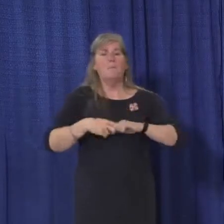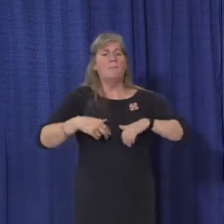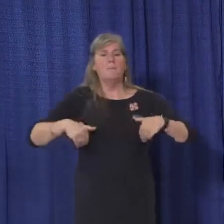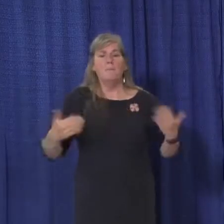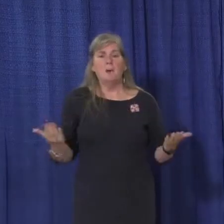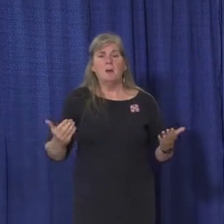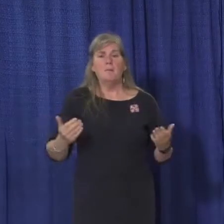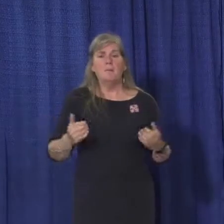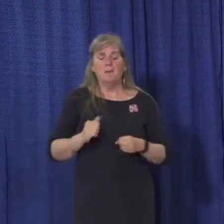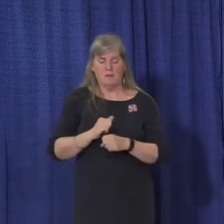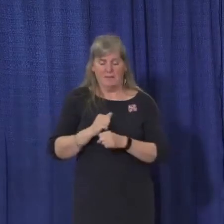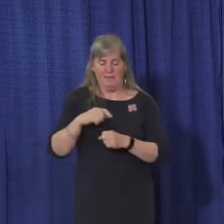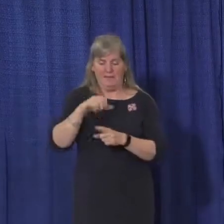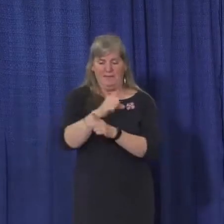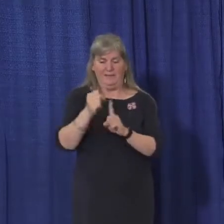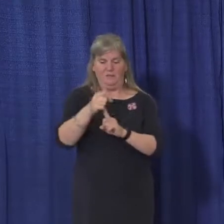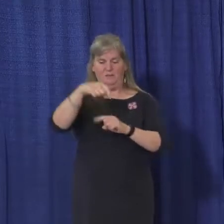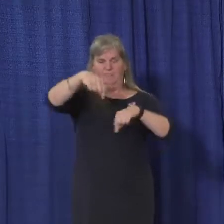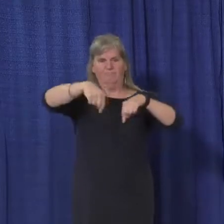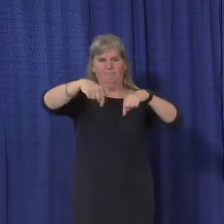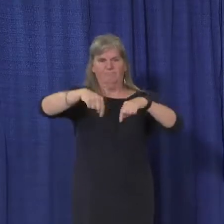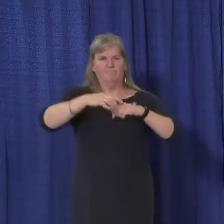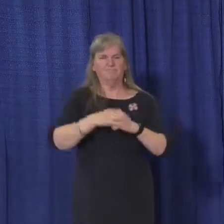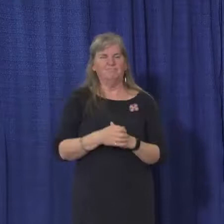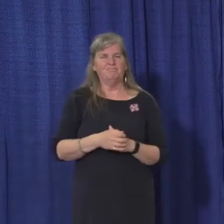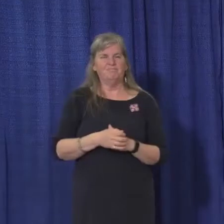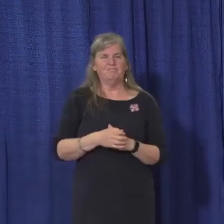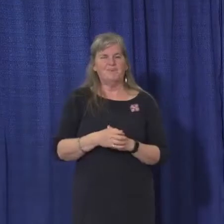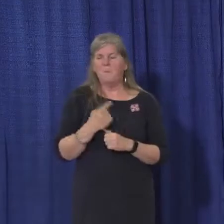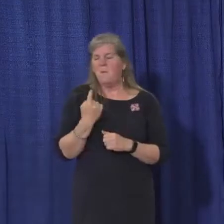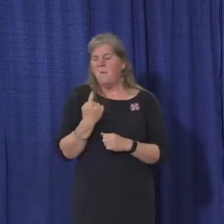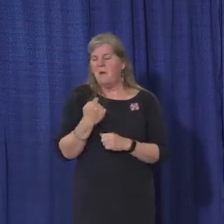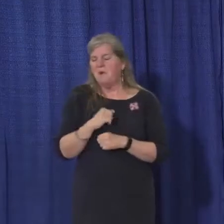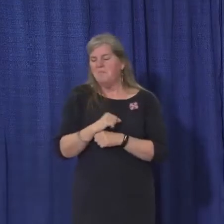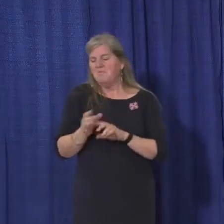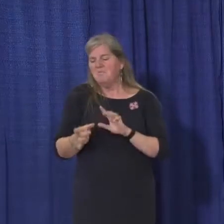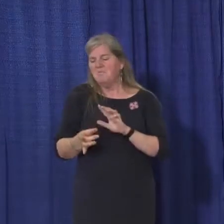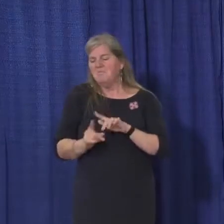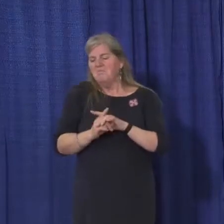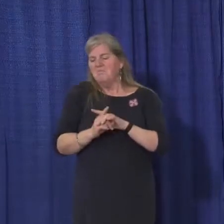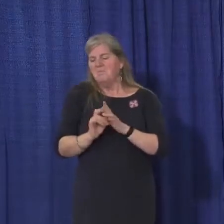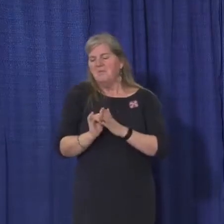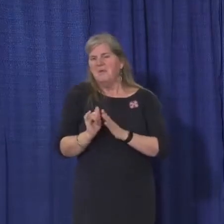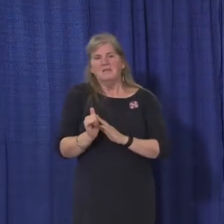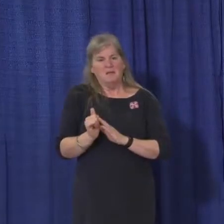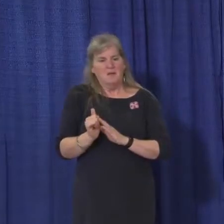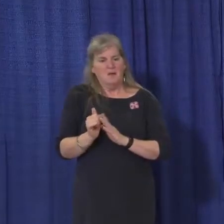favour spread of COVID in a territory. It's not one case introduction